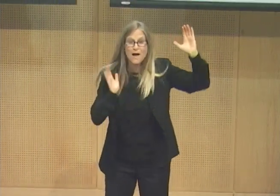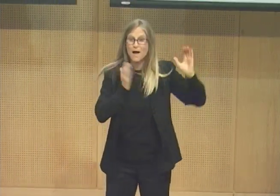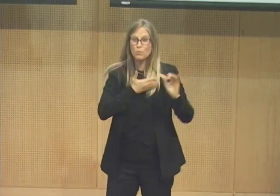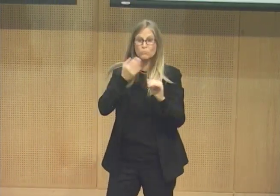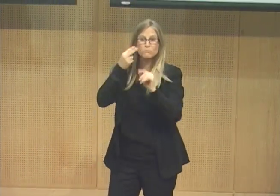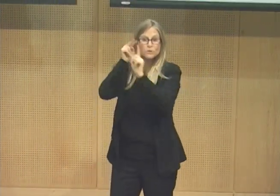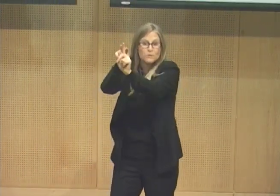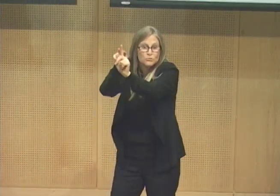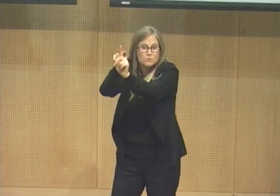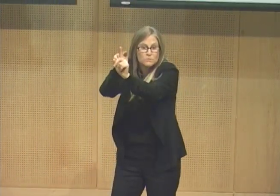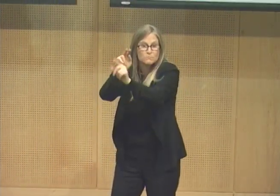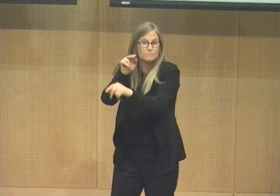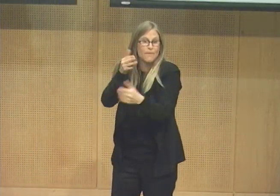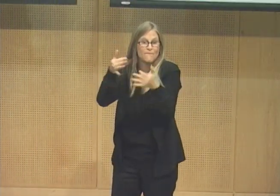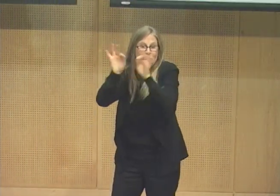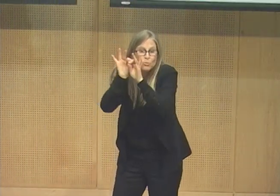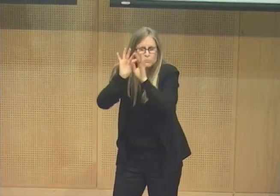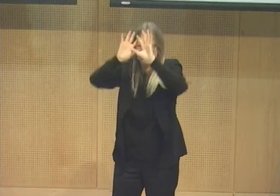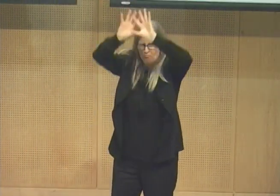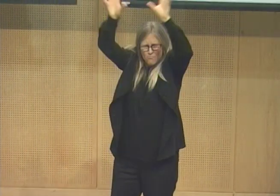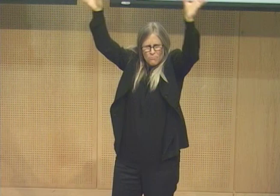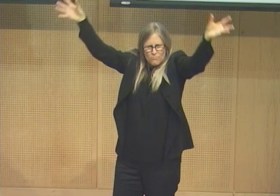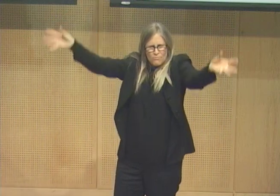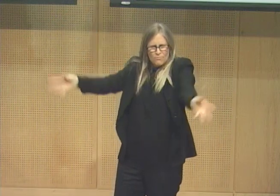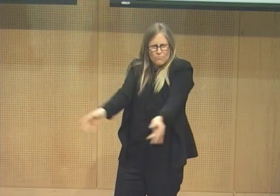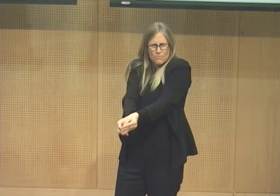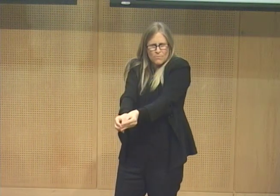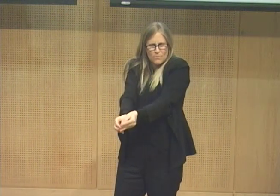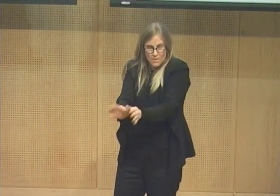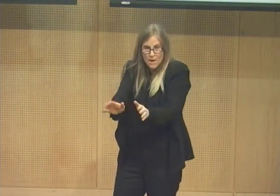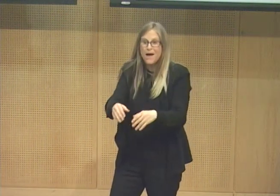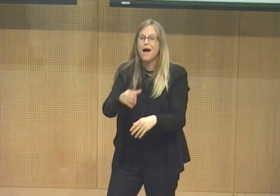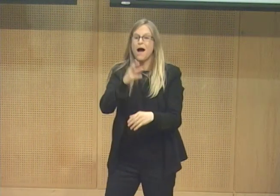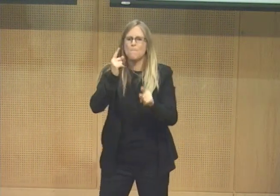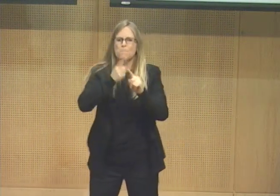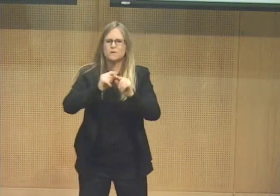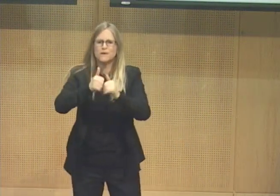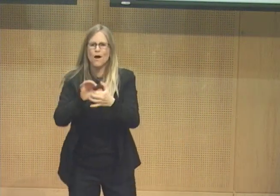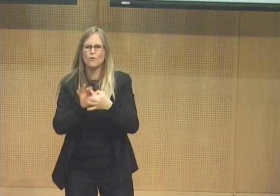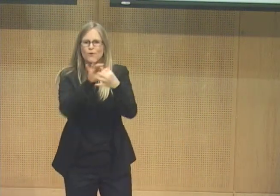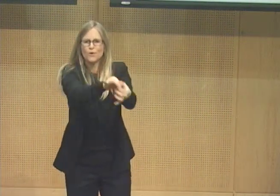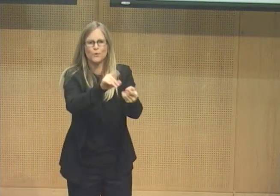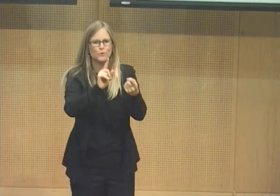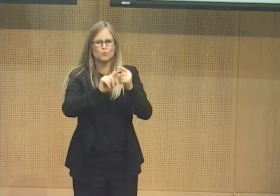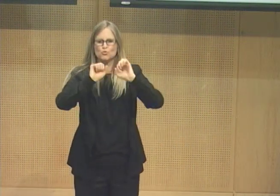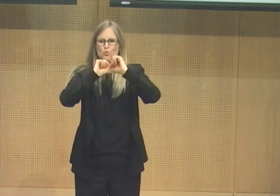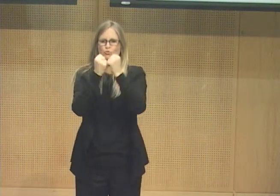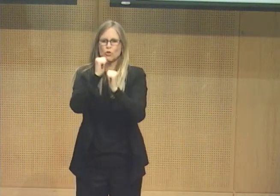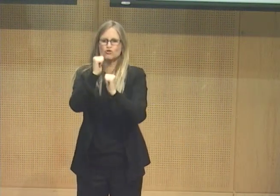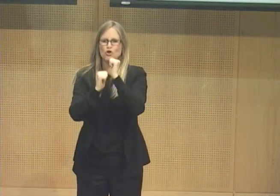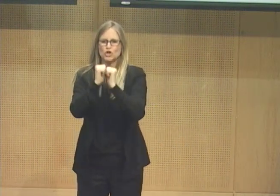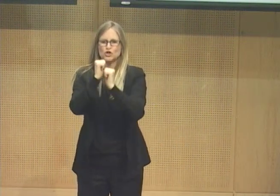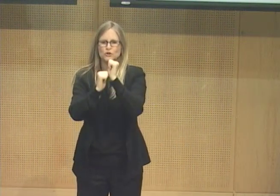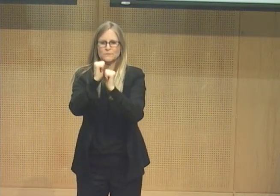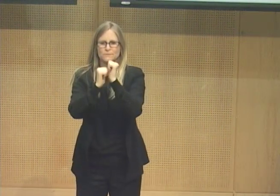and our perceptions, our views of everything. It also links with social structures,